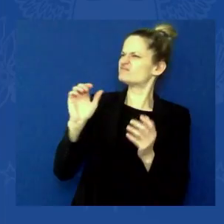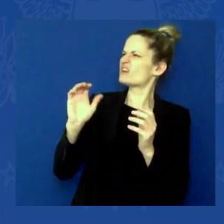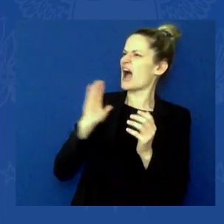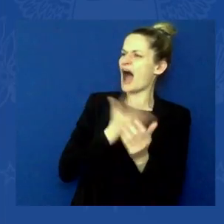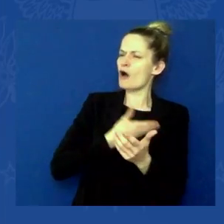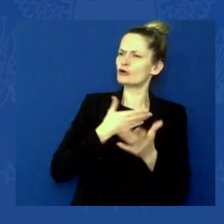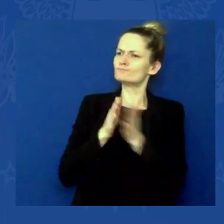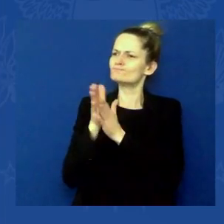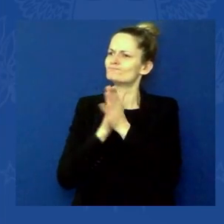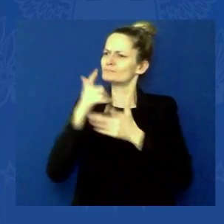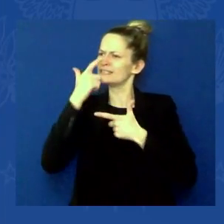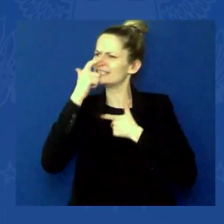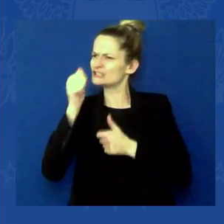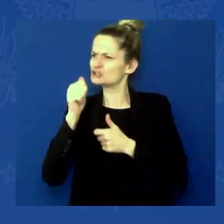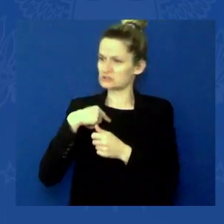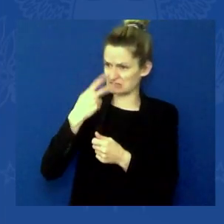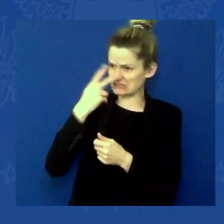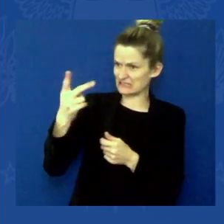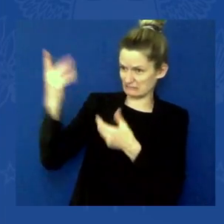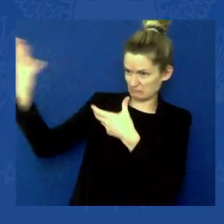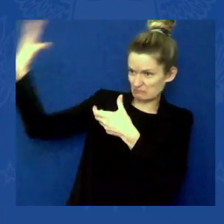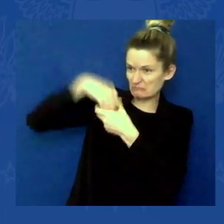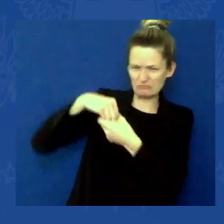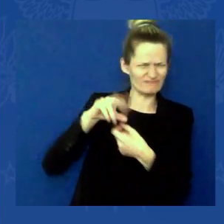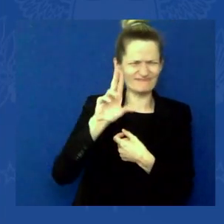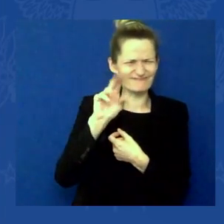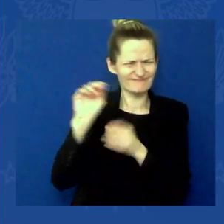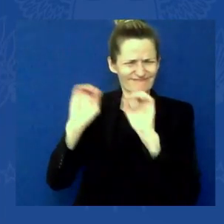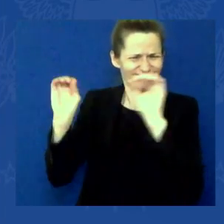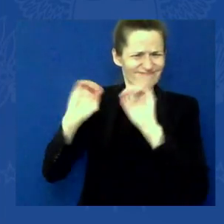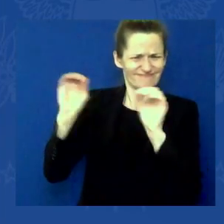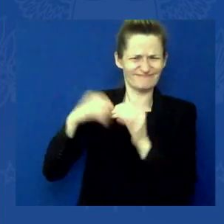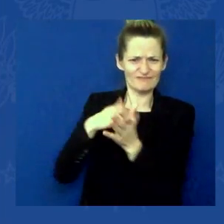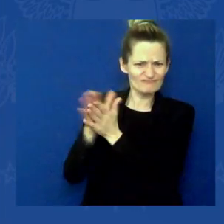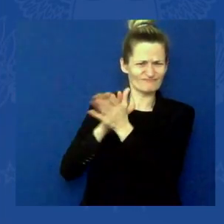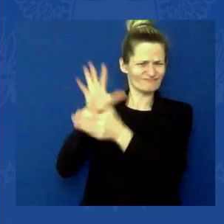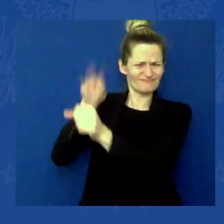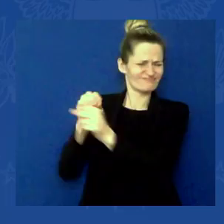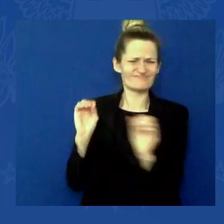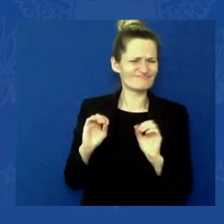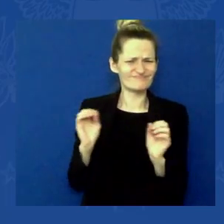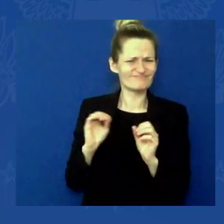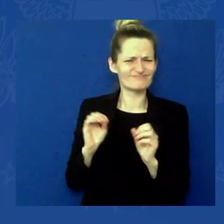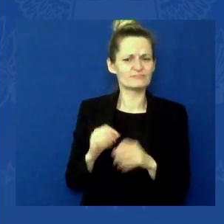Let me tell you, you're sitting in Beijing or you're sitting in Moscow -- are you happy we left?